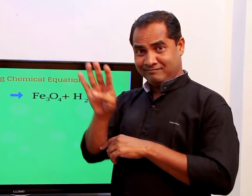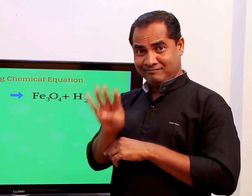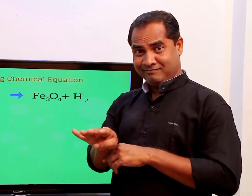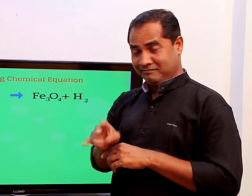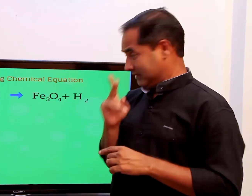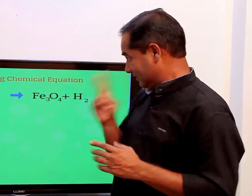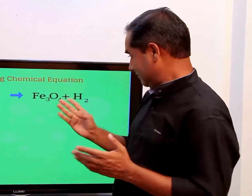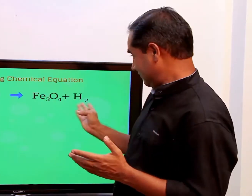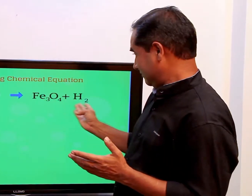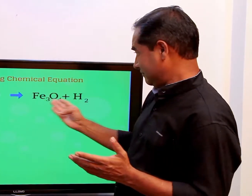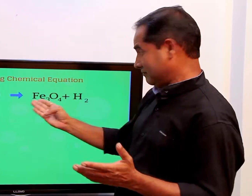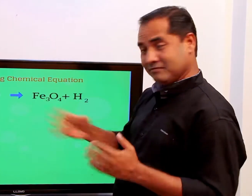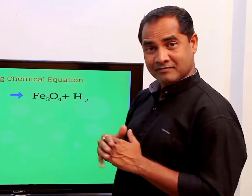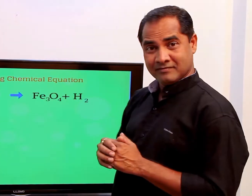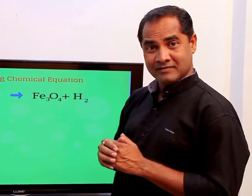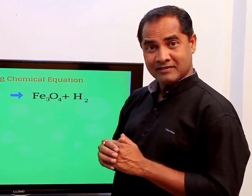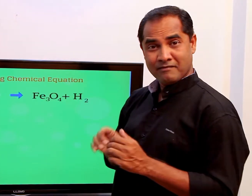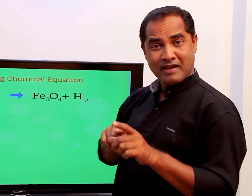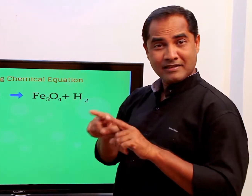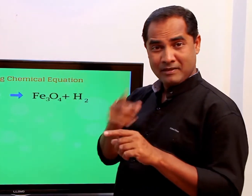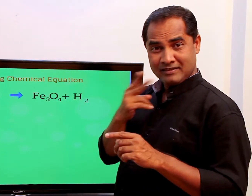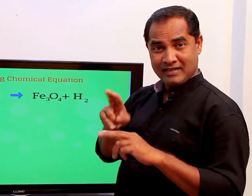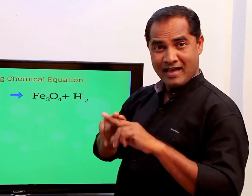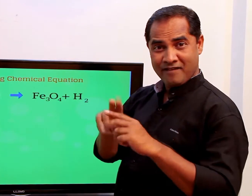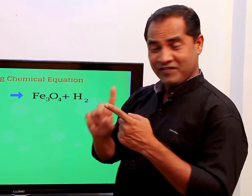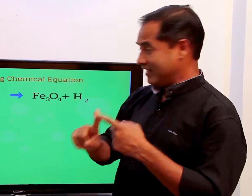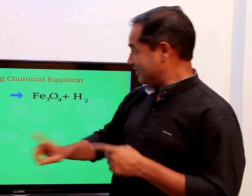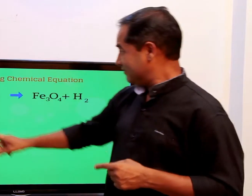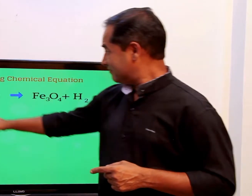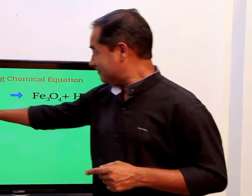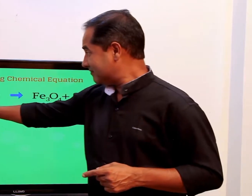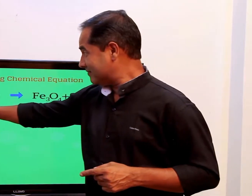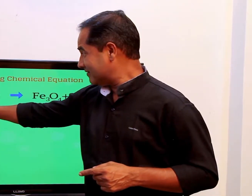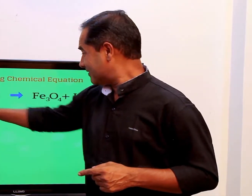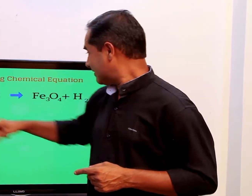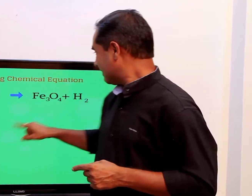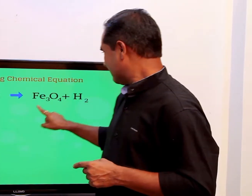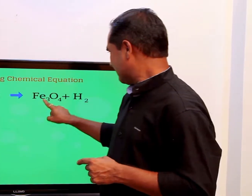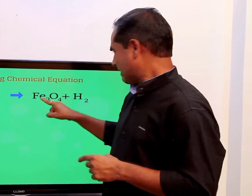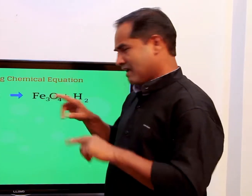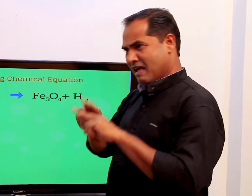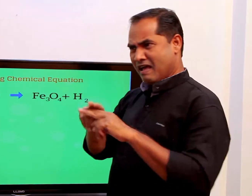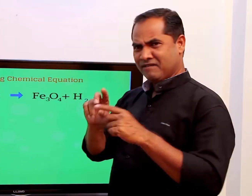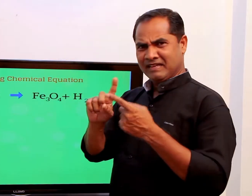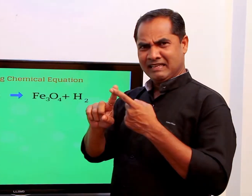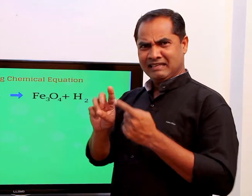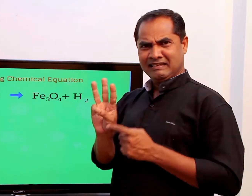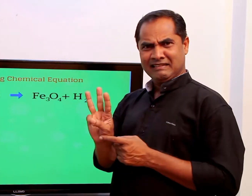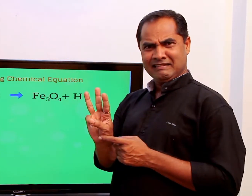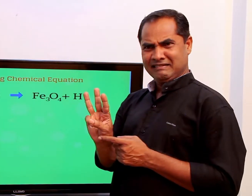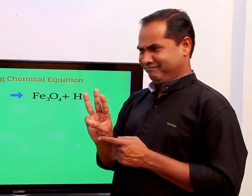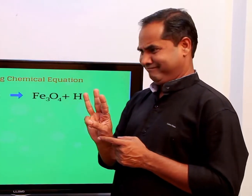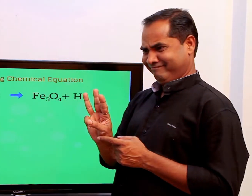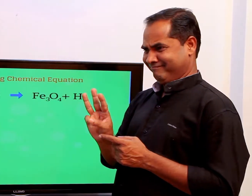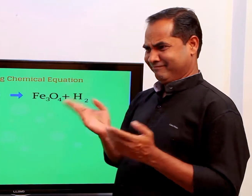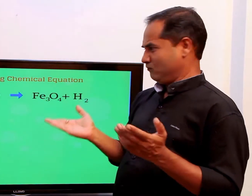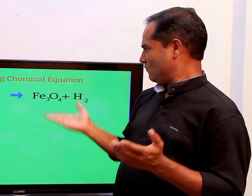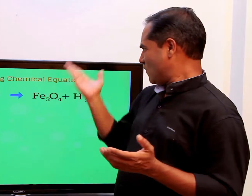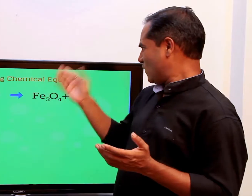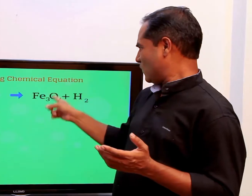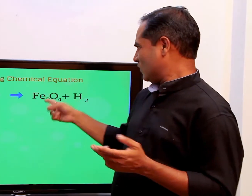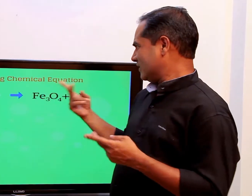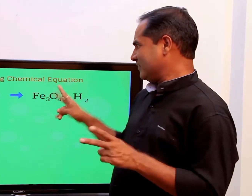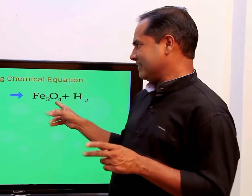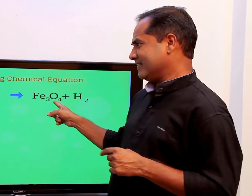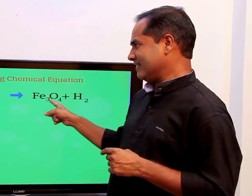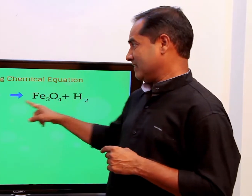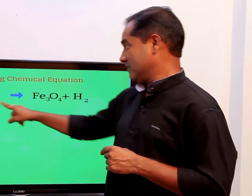Let's see if it's already balanced or not. Fe which is iron. Left-hand side we have 1, on right hand